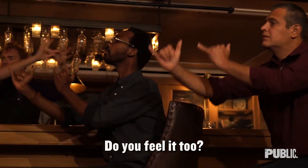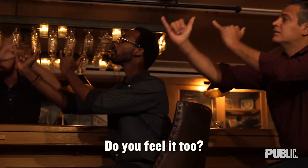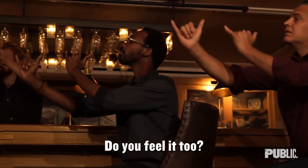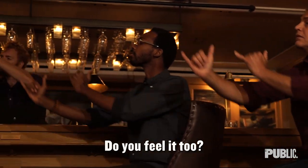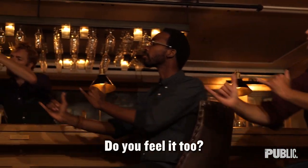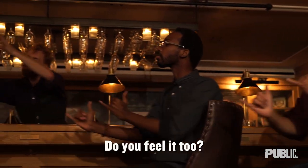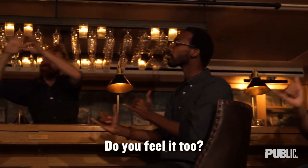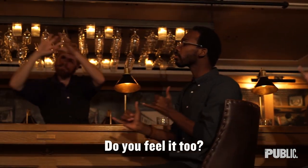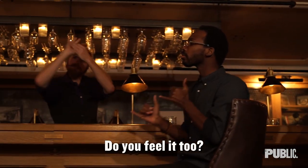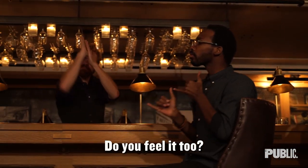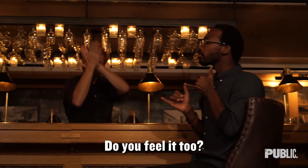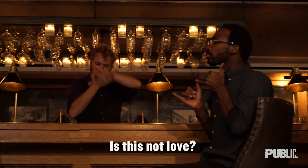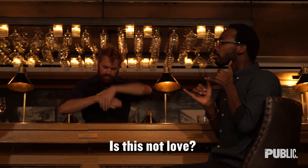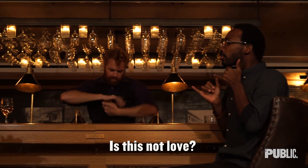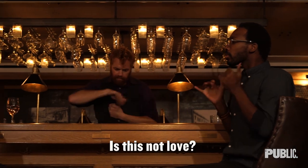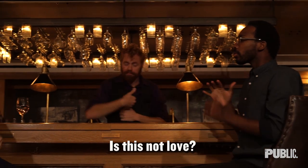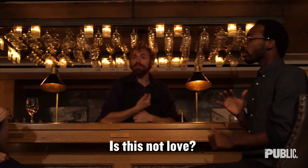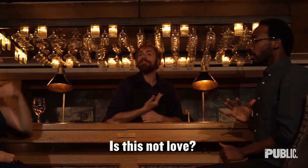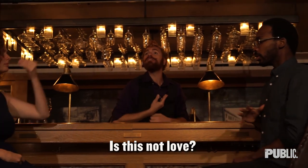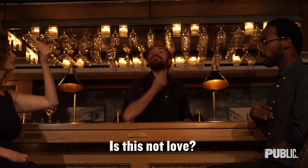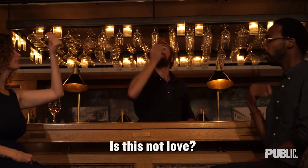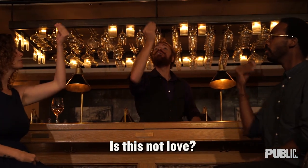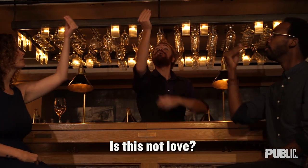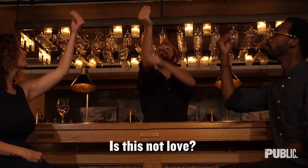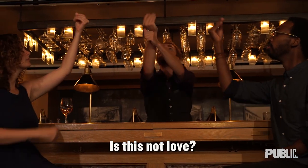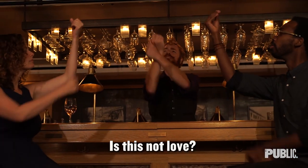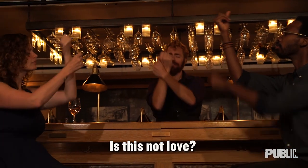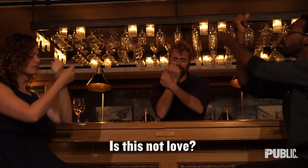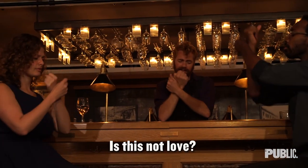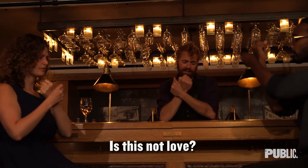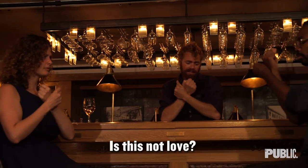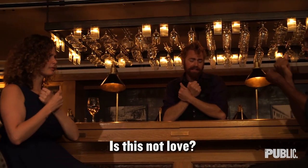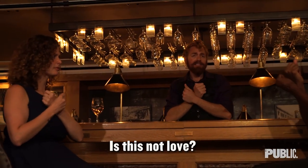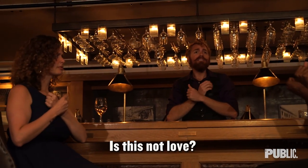Do you feel it too? Is this not love?